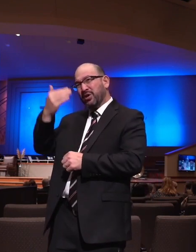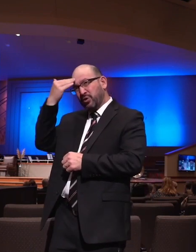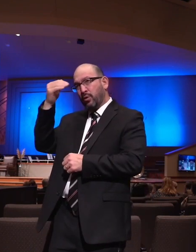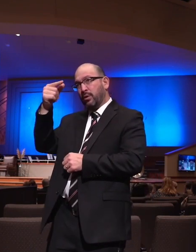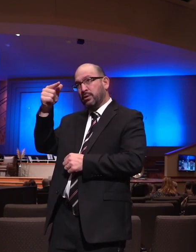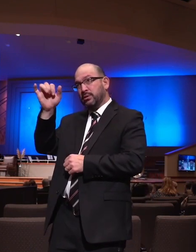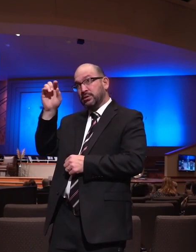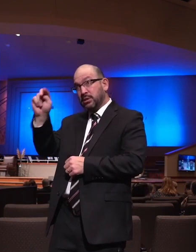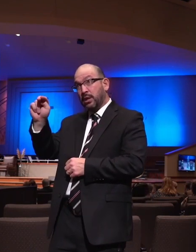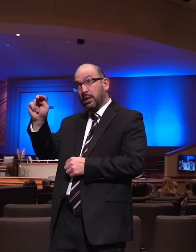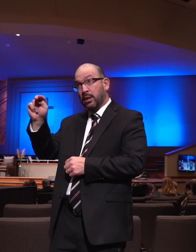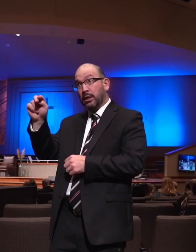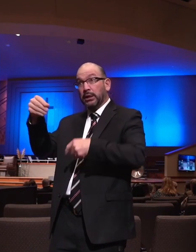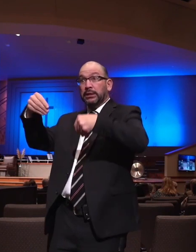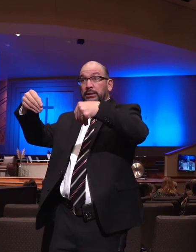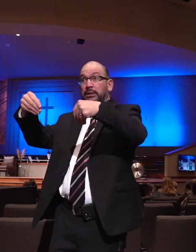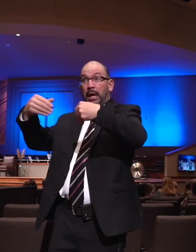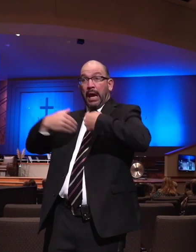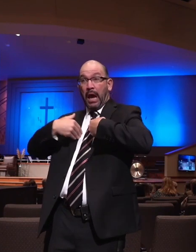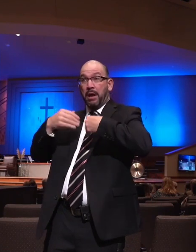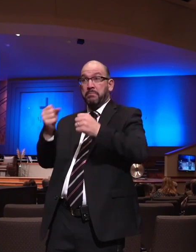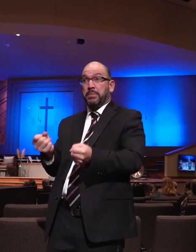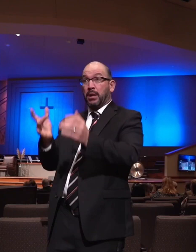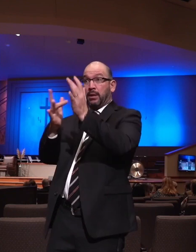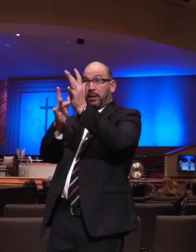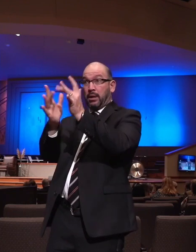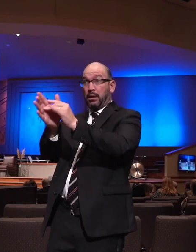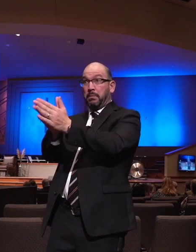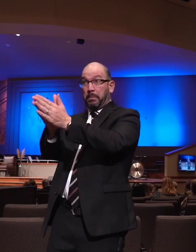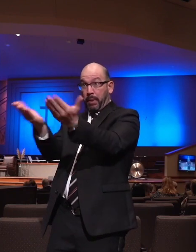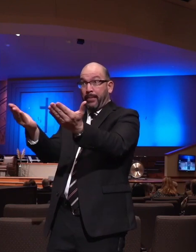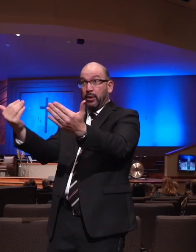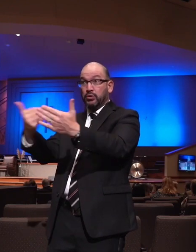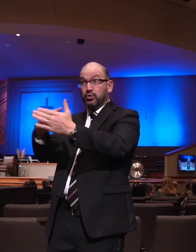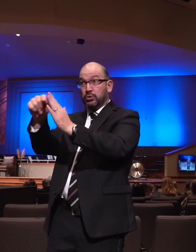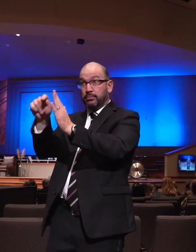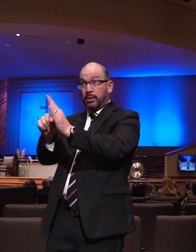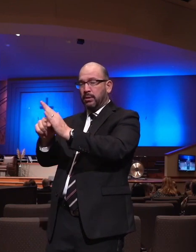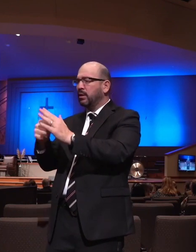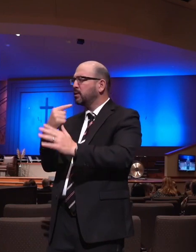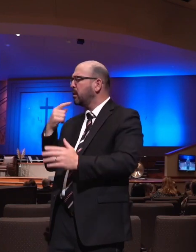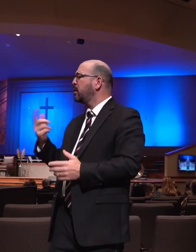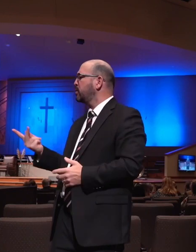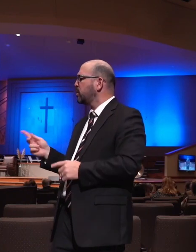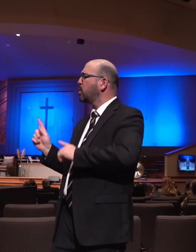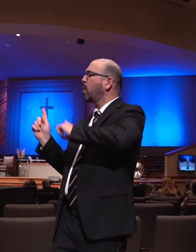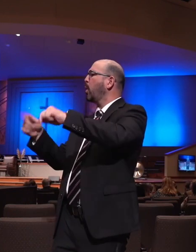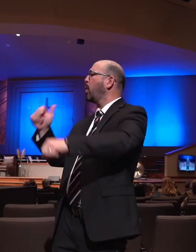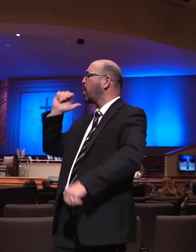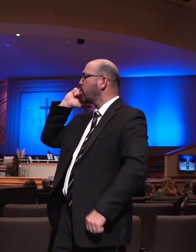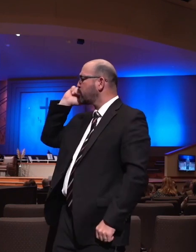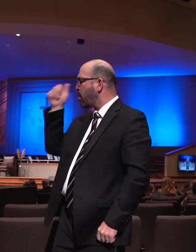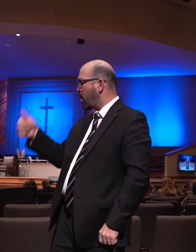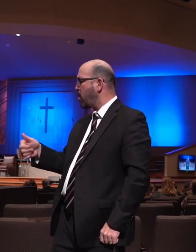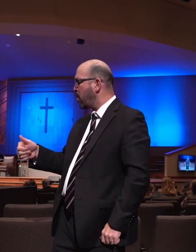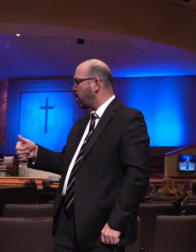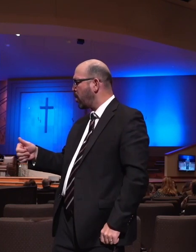and I said yeah and he said dad what if we go tomorrow and the next day was Saturday he said